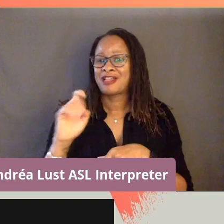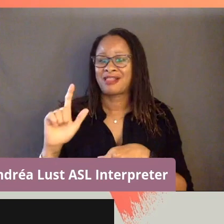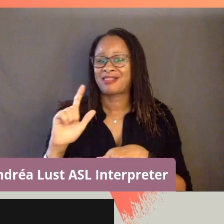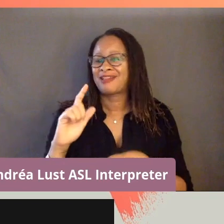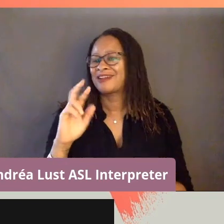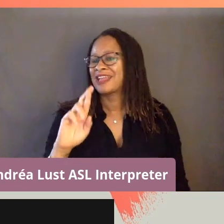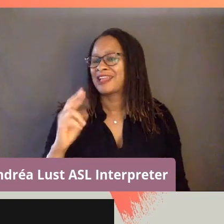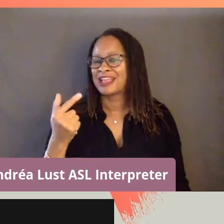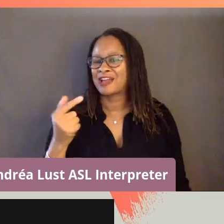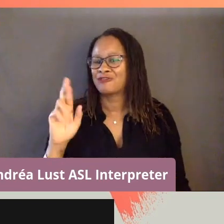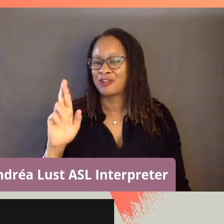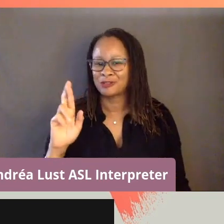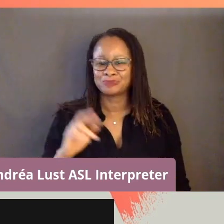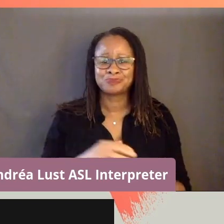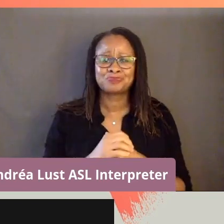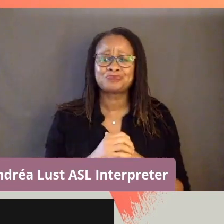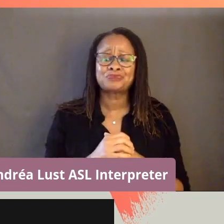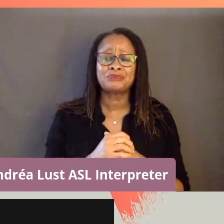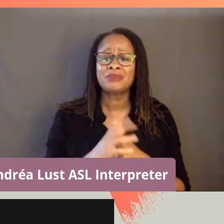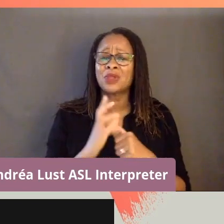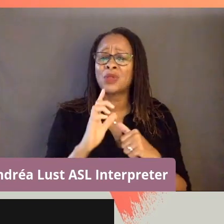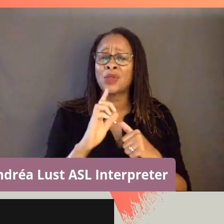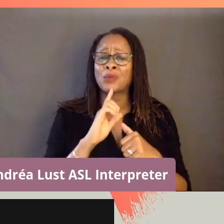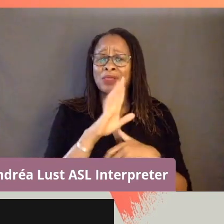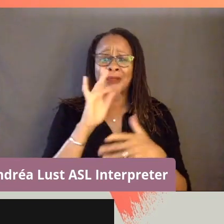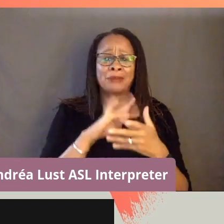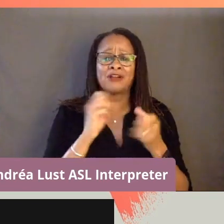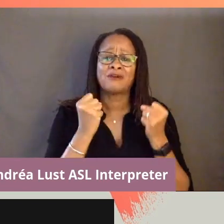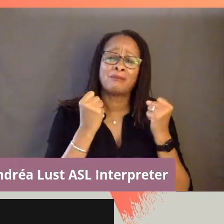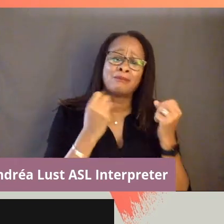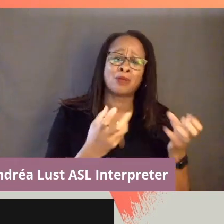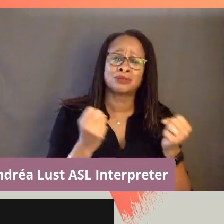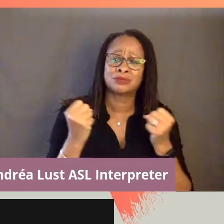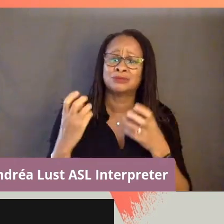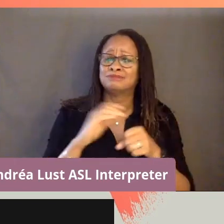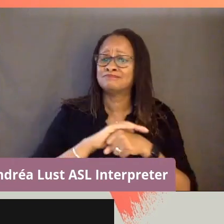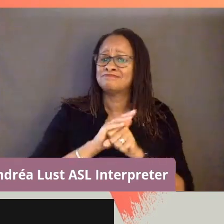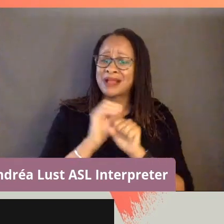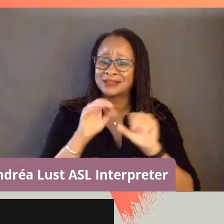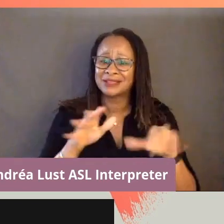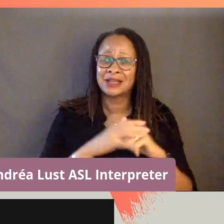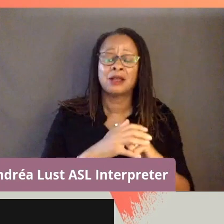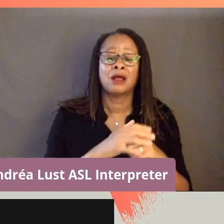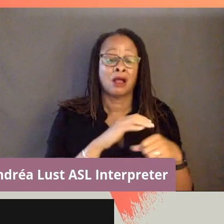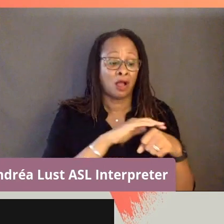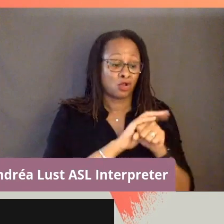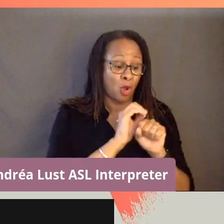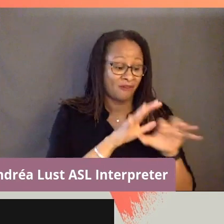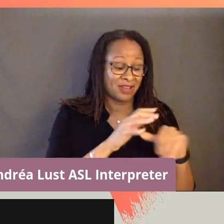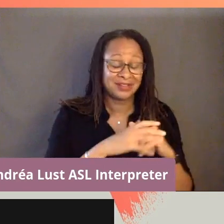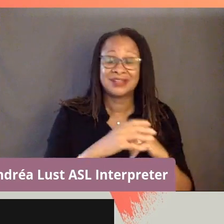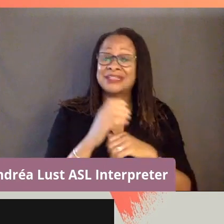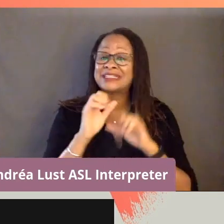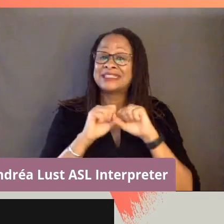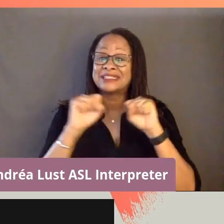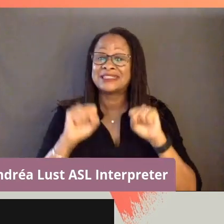We are in the midst of multiple pandemics of COVID, systemic racism, white supremacy, and policing,